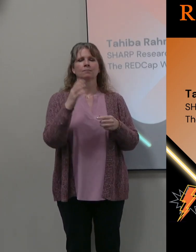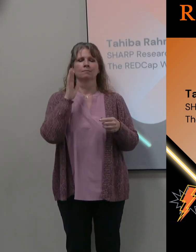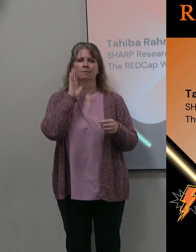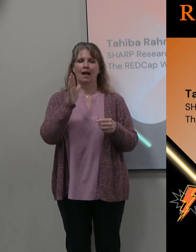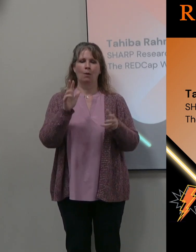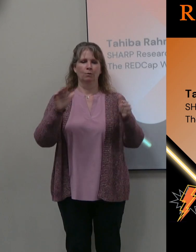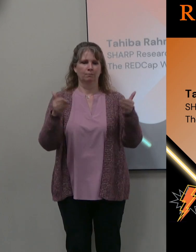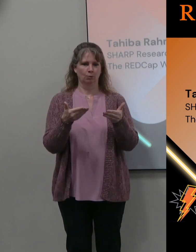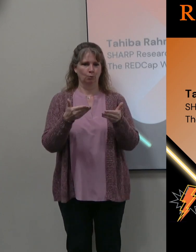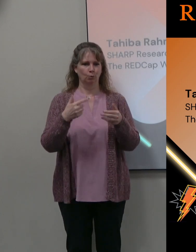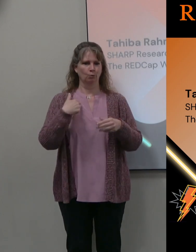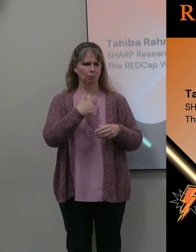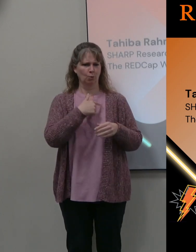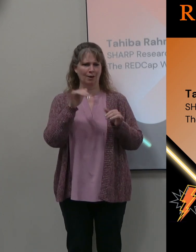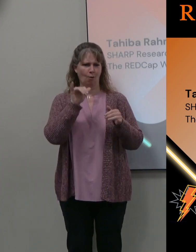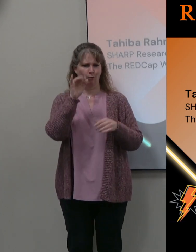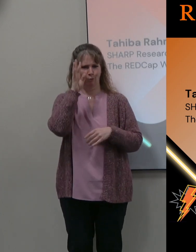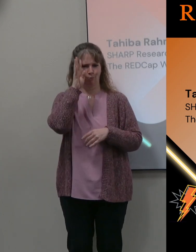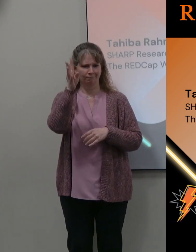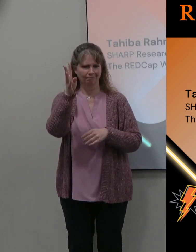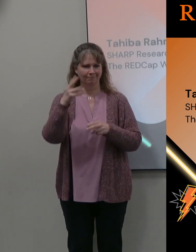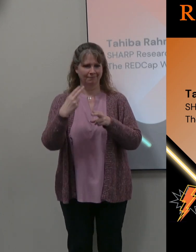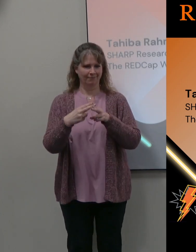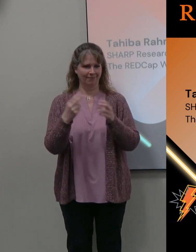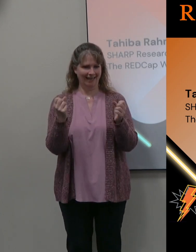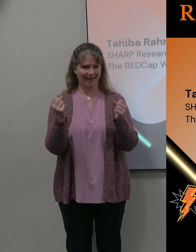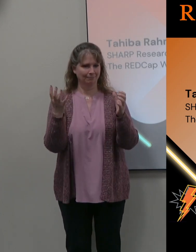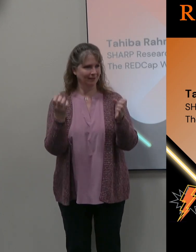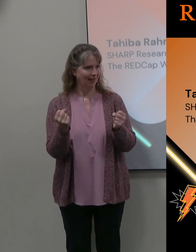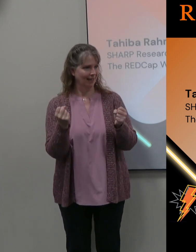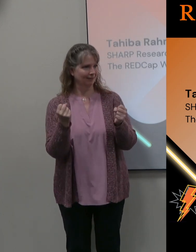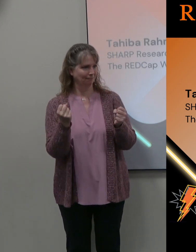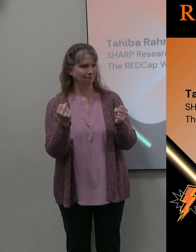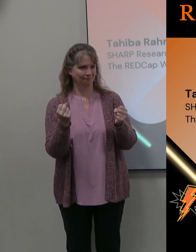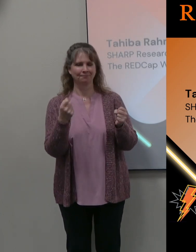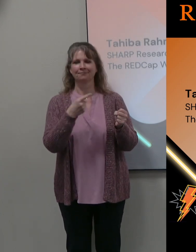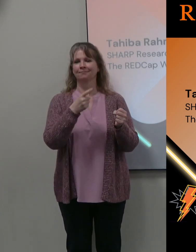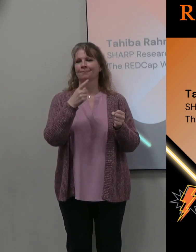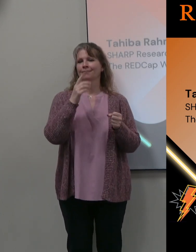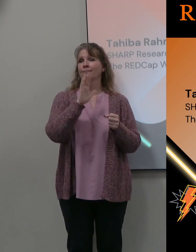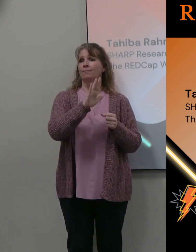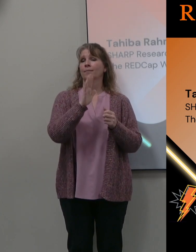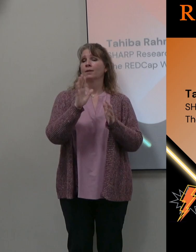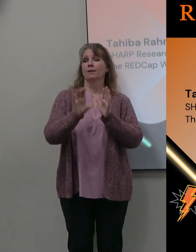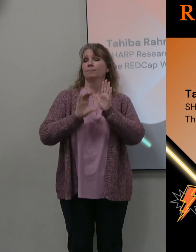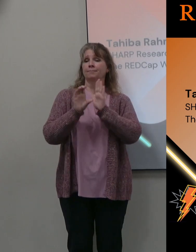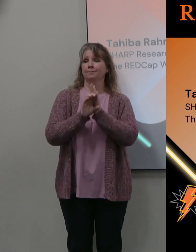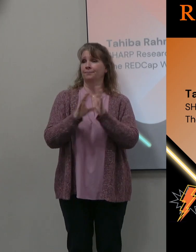First, Tahiba, I mean, when I was introduced to Tahiba, I did come up with her name sign.